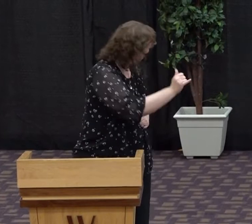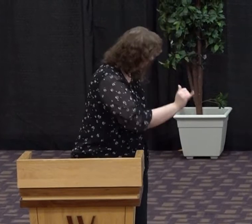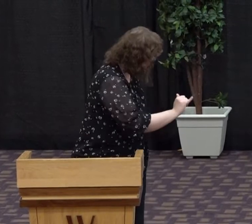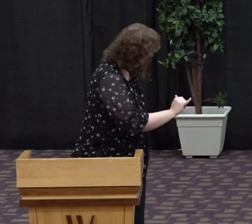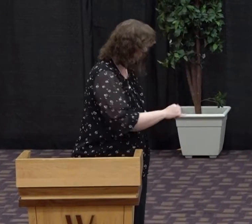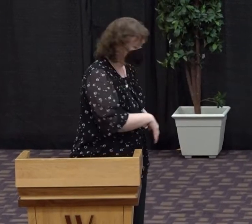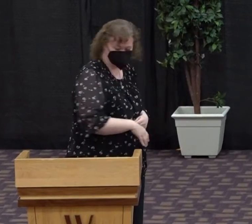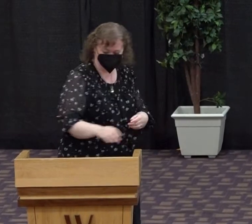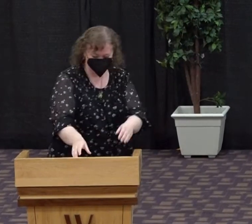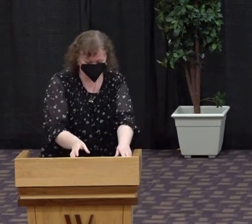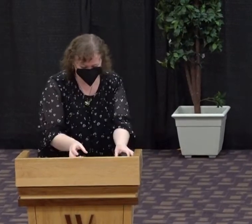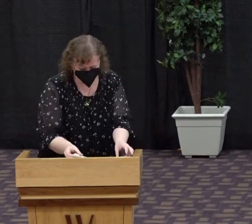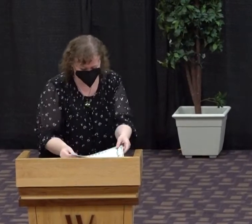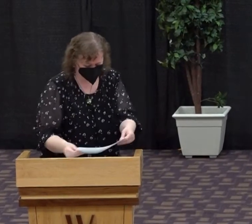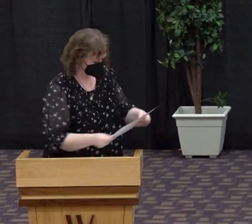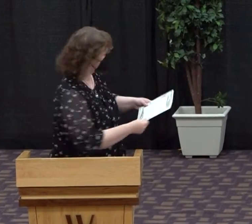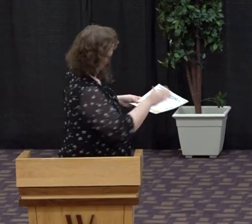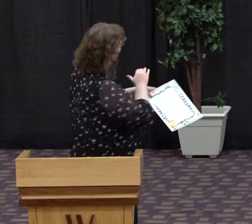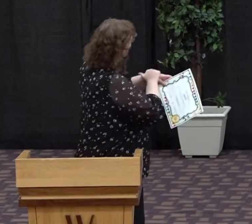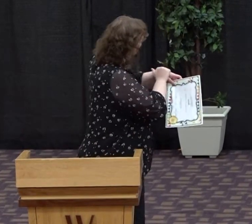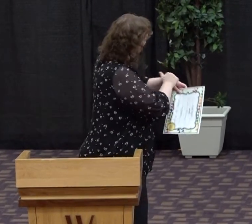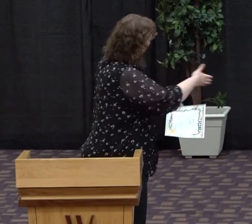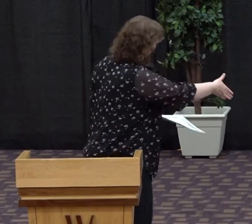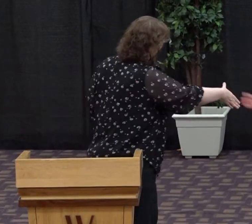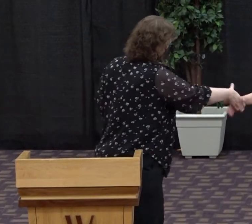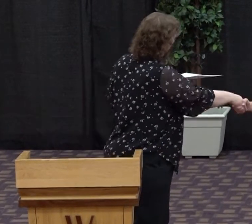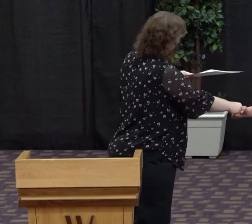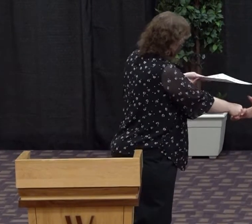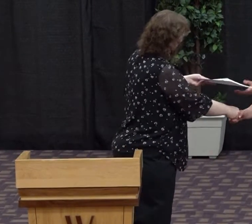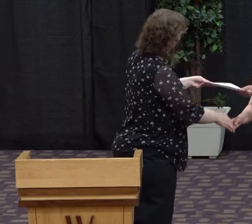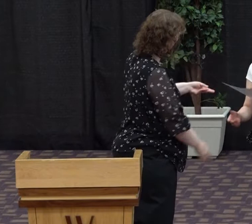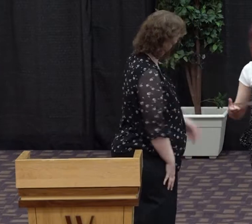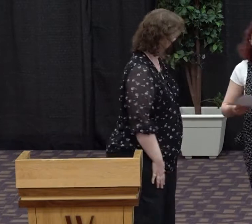And that will apply to your future as well! Congratluations! Thank you.